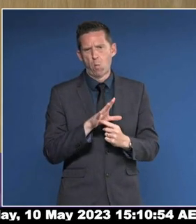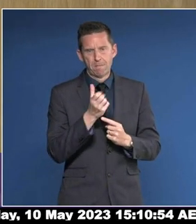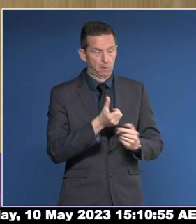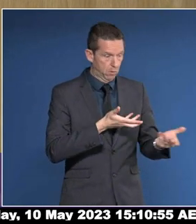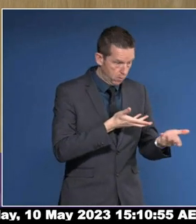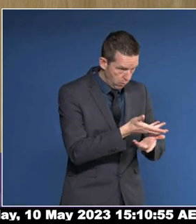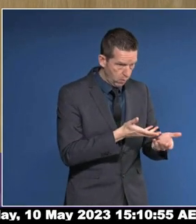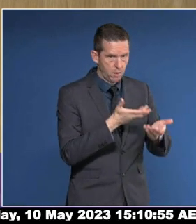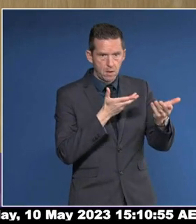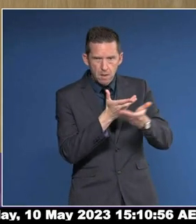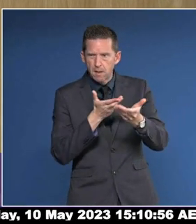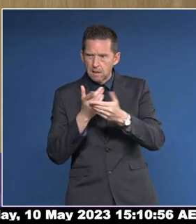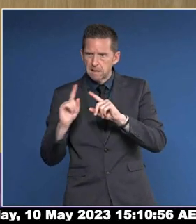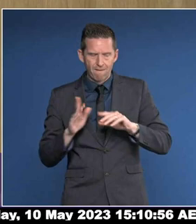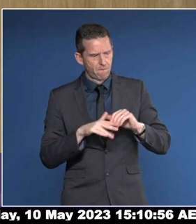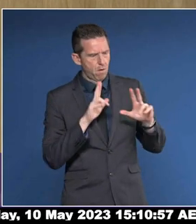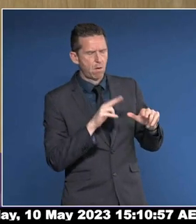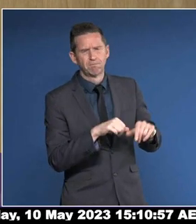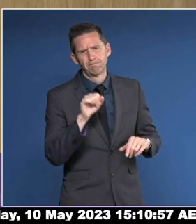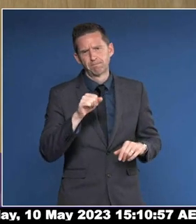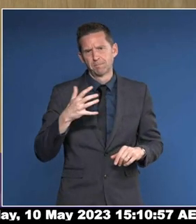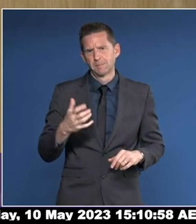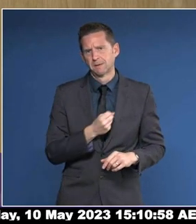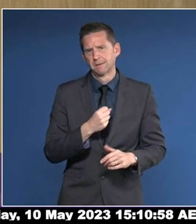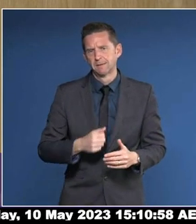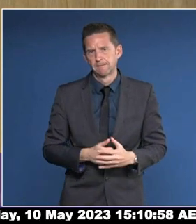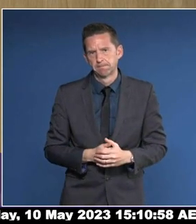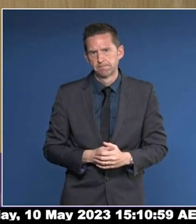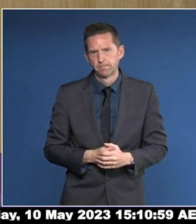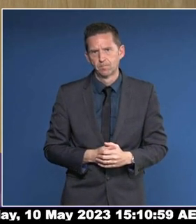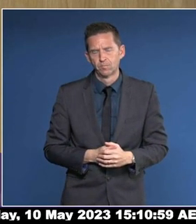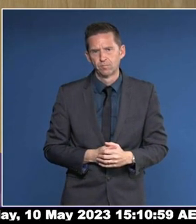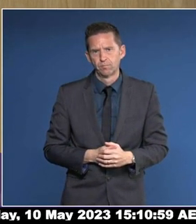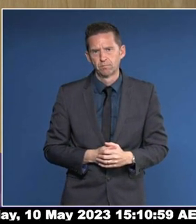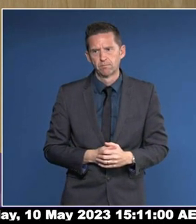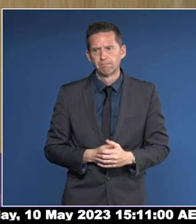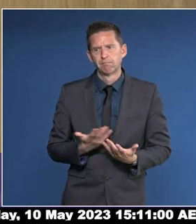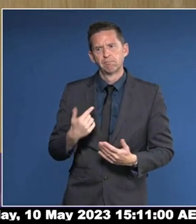care and treatment. MS MAHONY: And where does the - in that clinical care process,